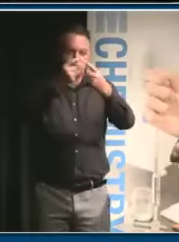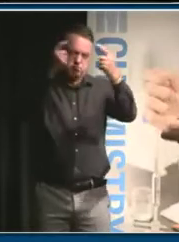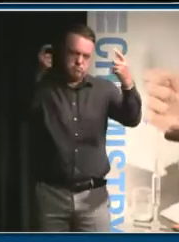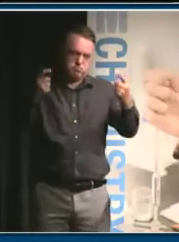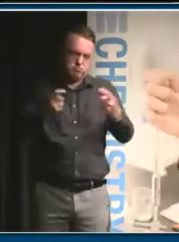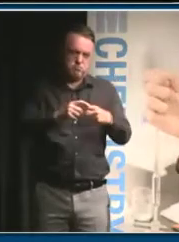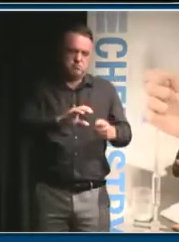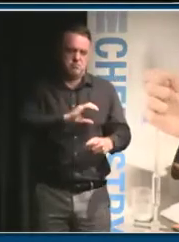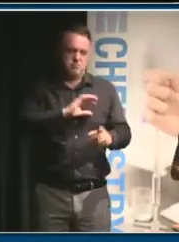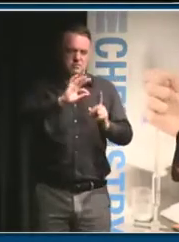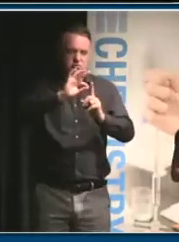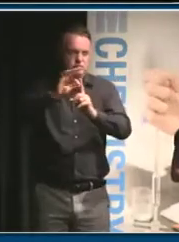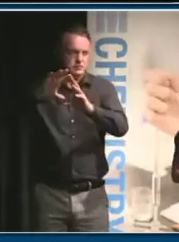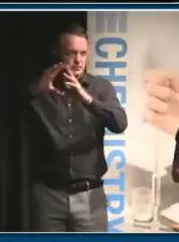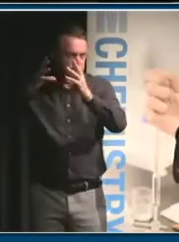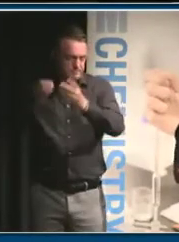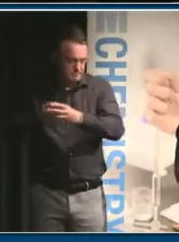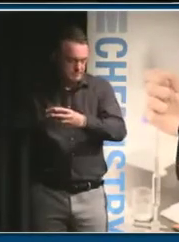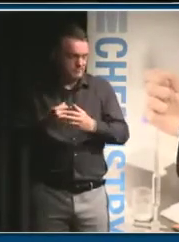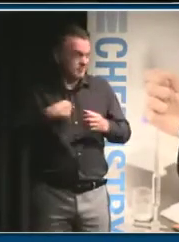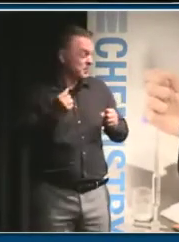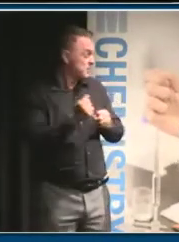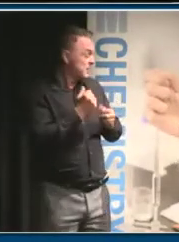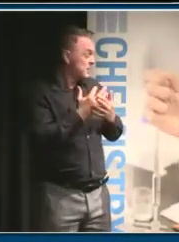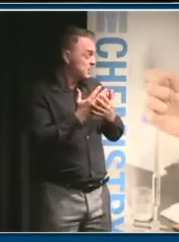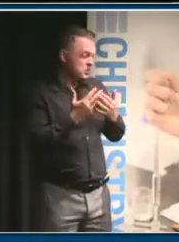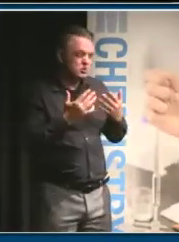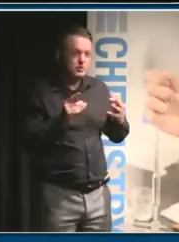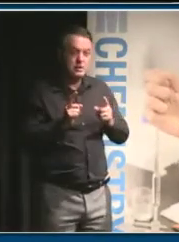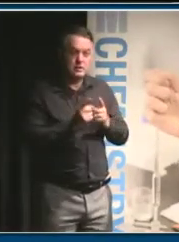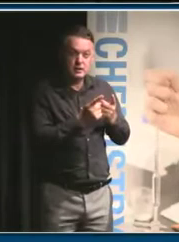I’m just so awesome! I’ve synthesised all these molecules, probably the most prolific